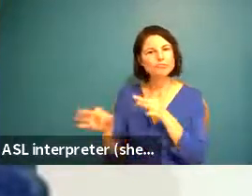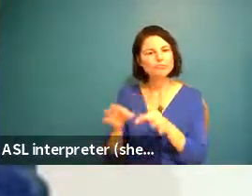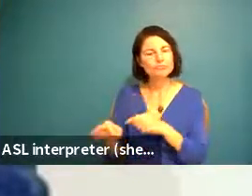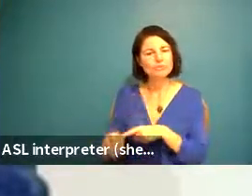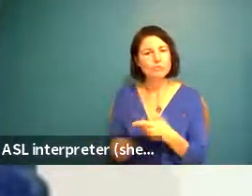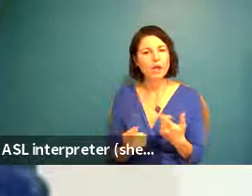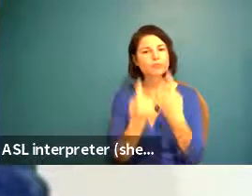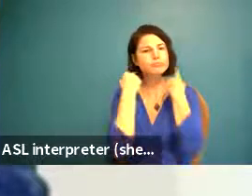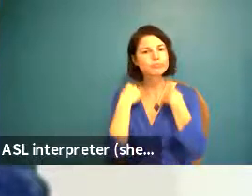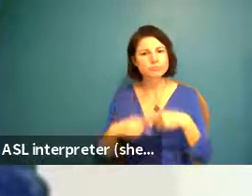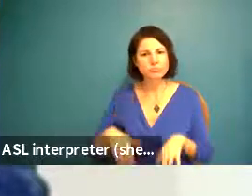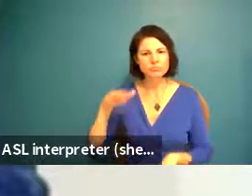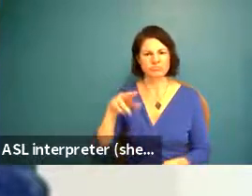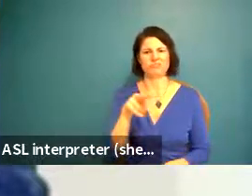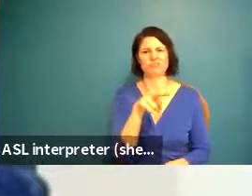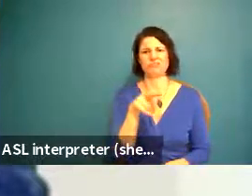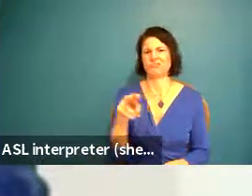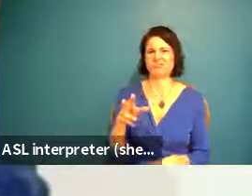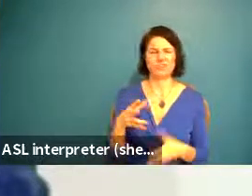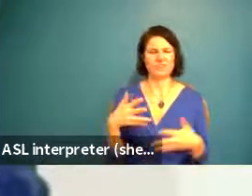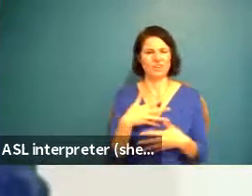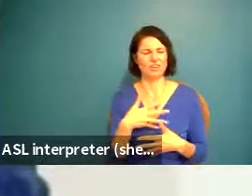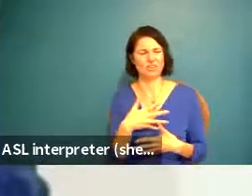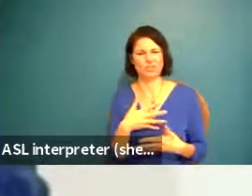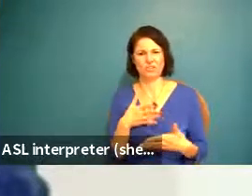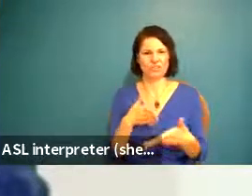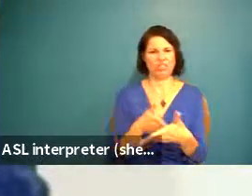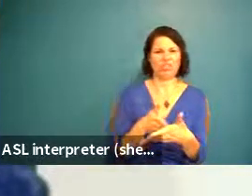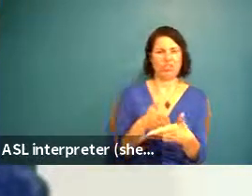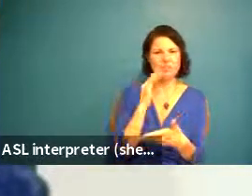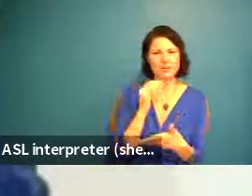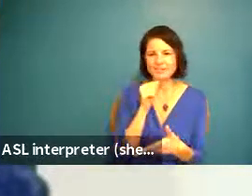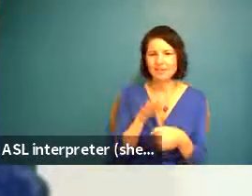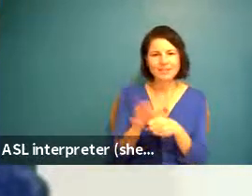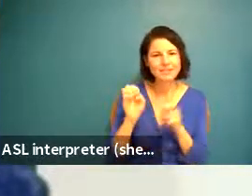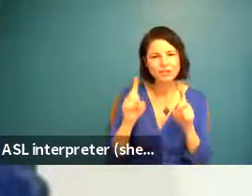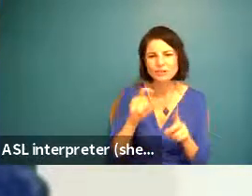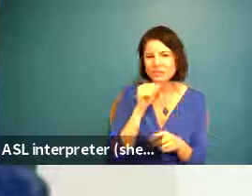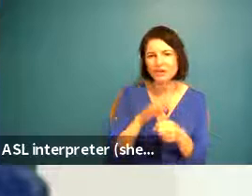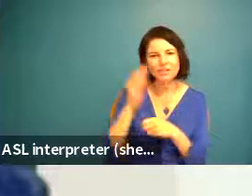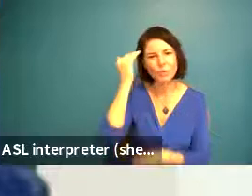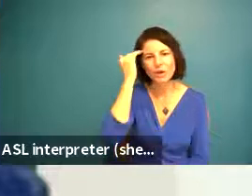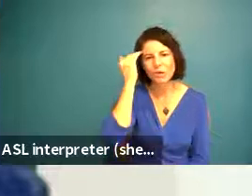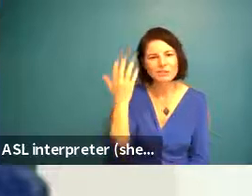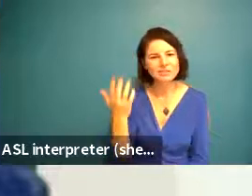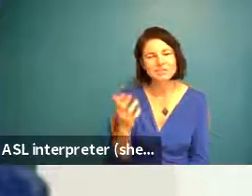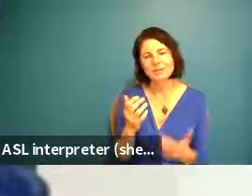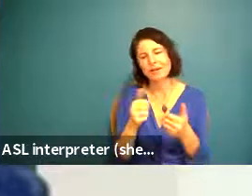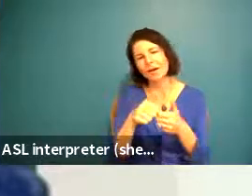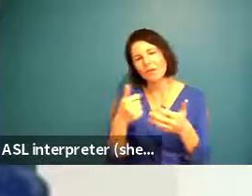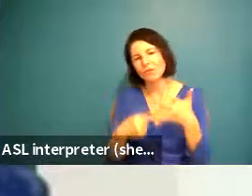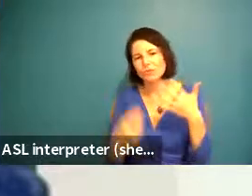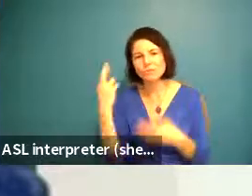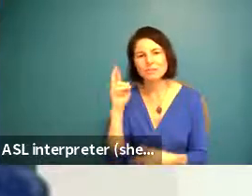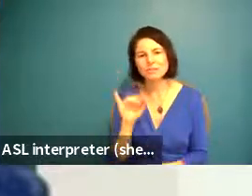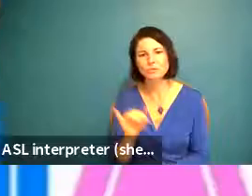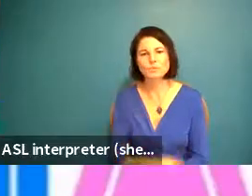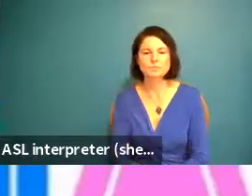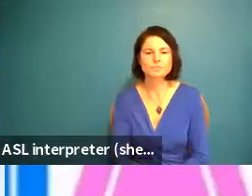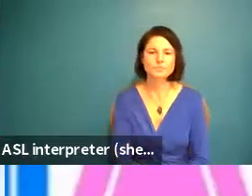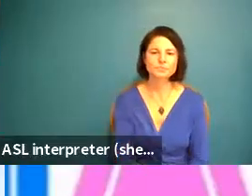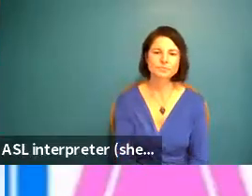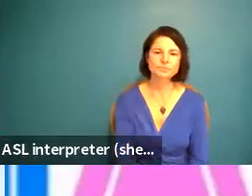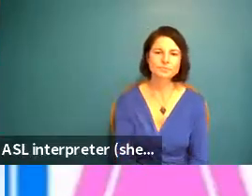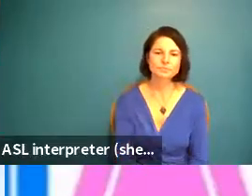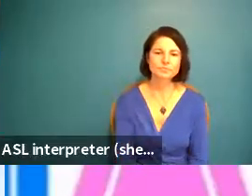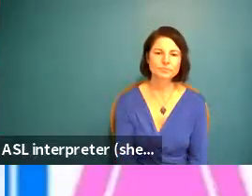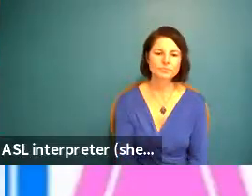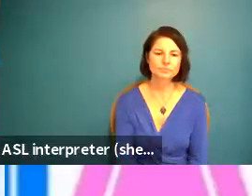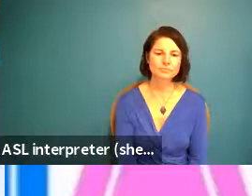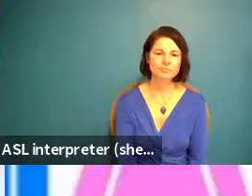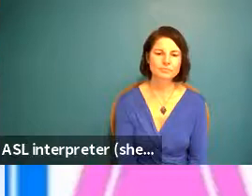homophobia and transphobia, just because of a lack of education and awareness, and a lot of other factors as well. According to the US